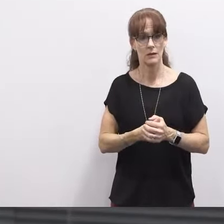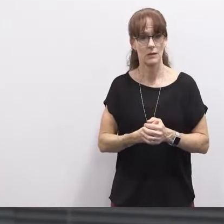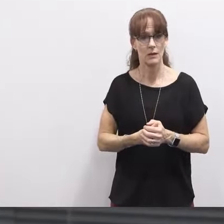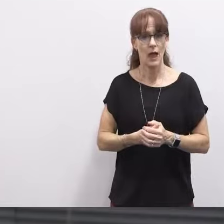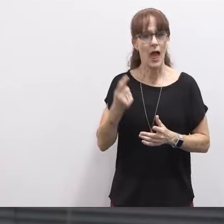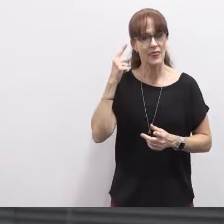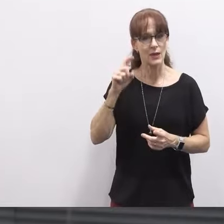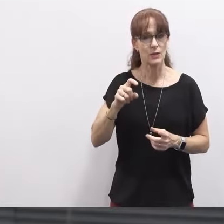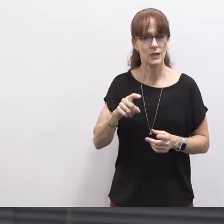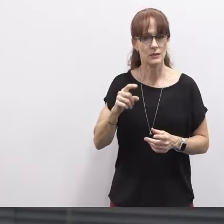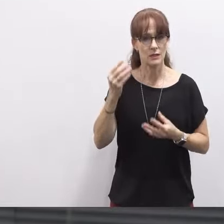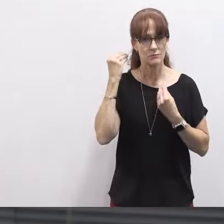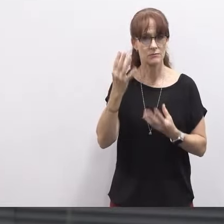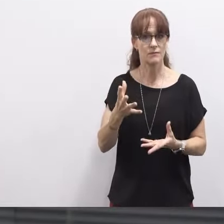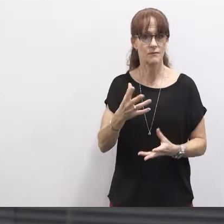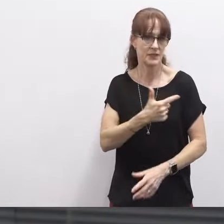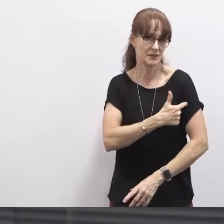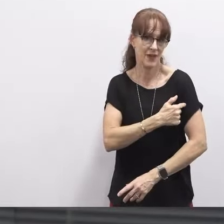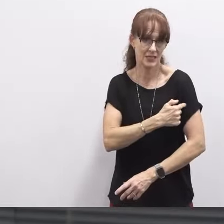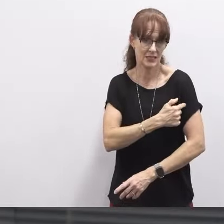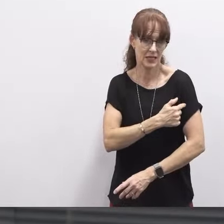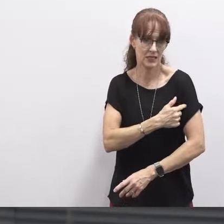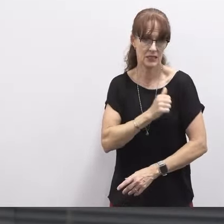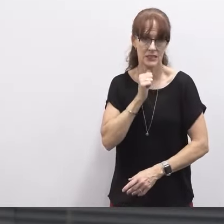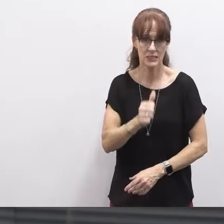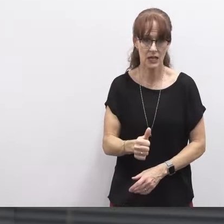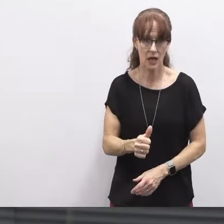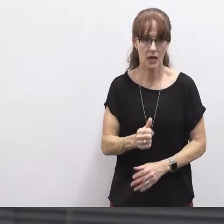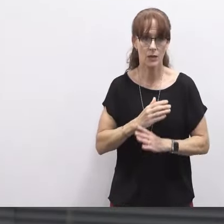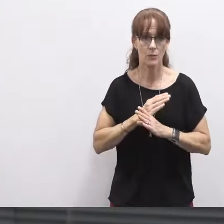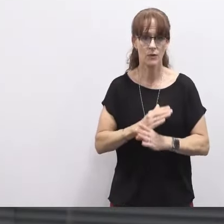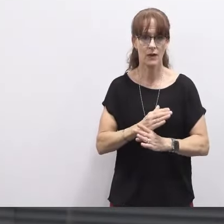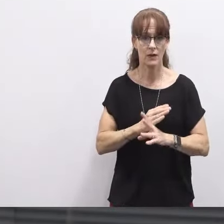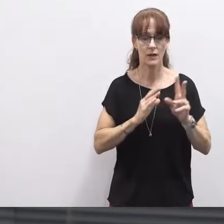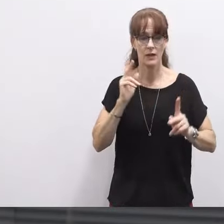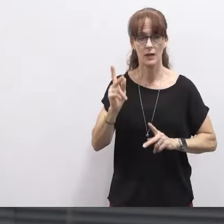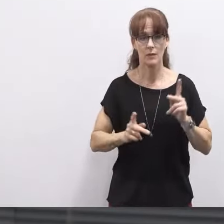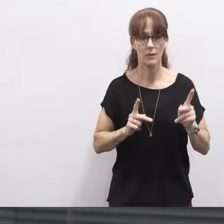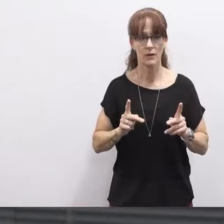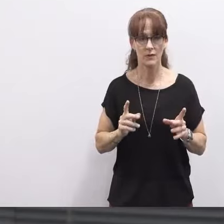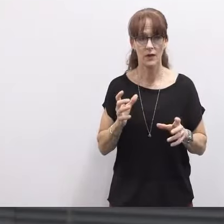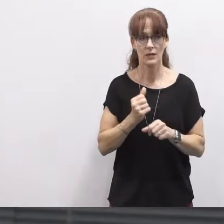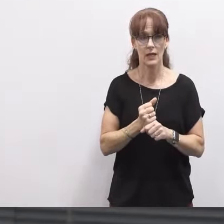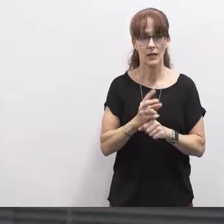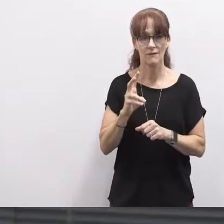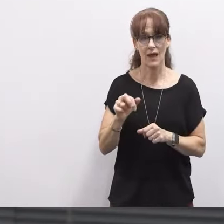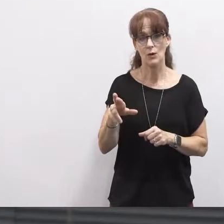I think we need to acknowledge that this vaccine is not preventing people from contracting the virus